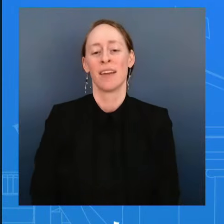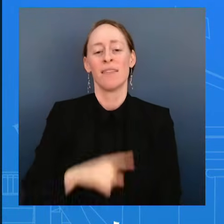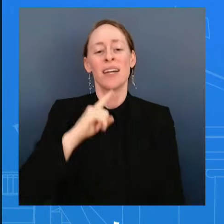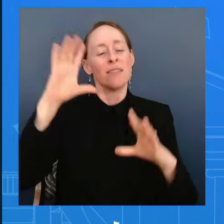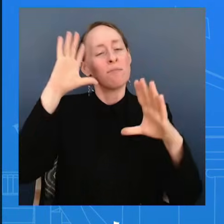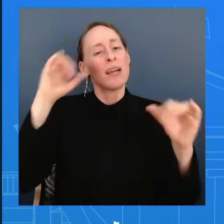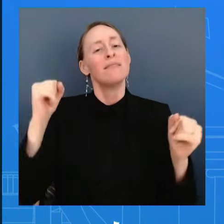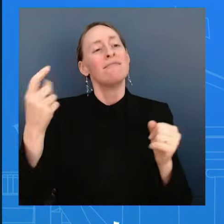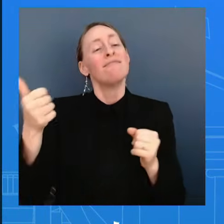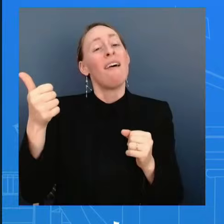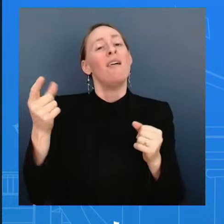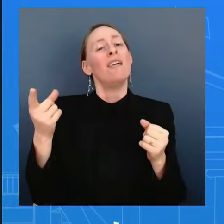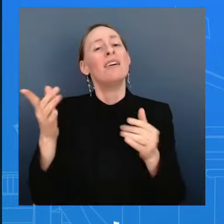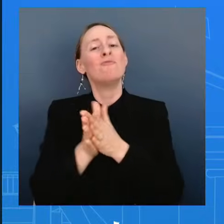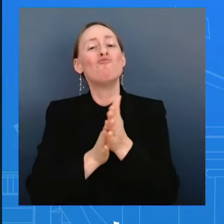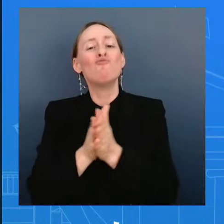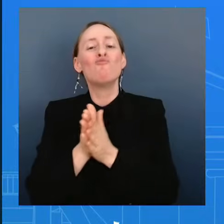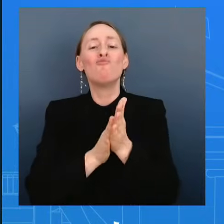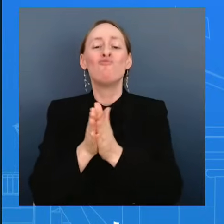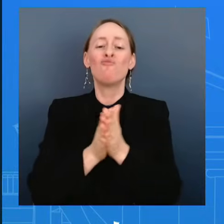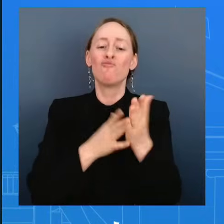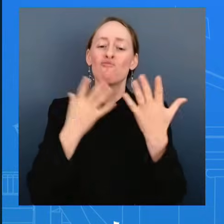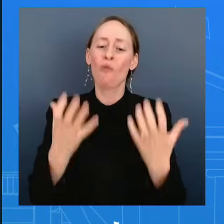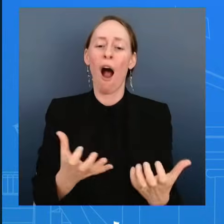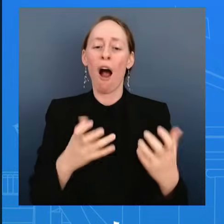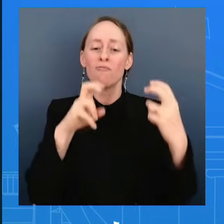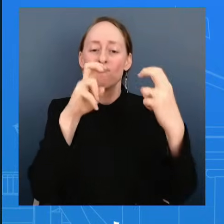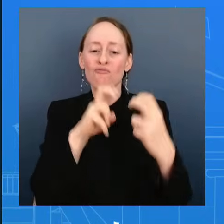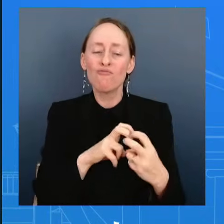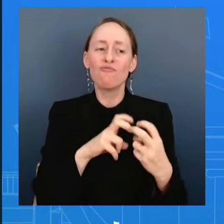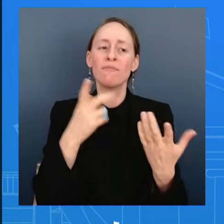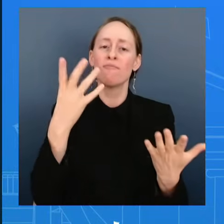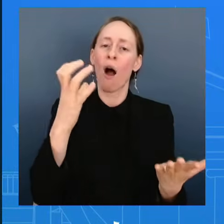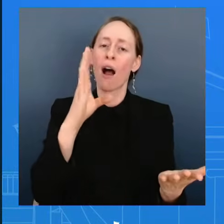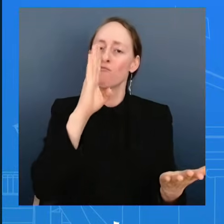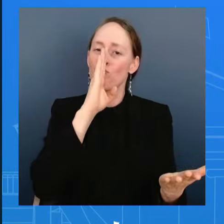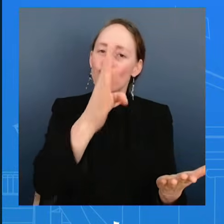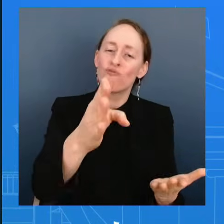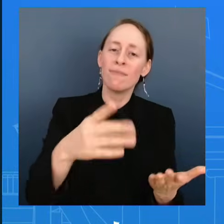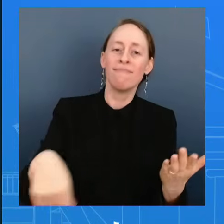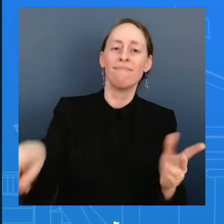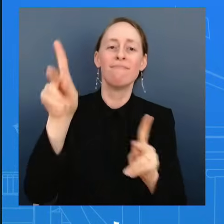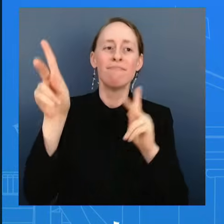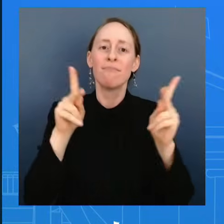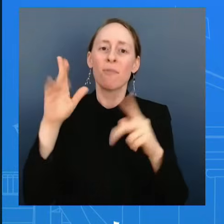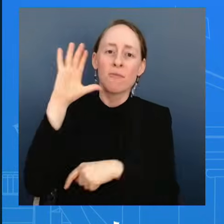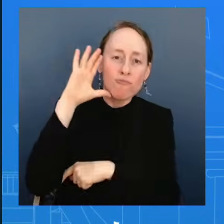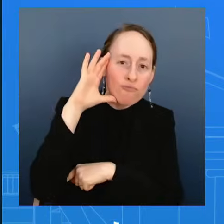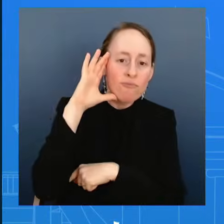is rallying around Vice President Harris just today on the selection of her running mate. It was just 16 days ago